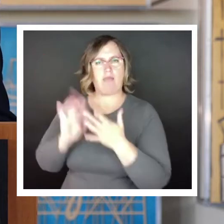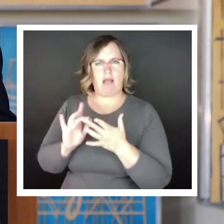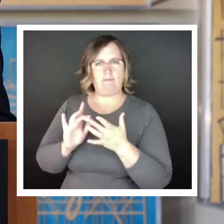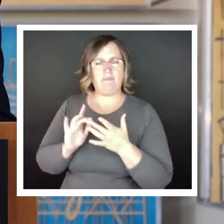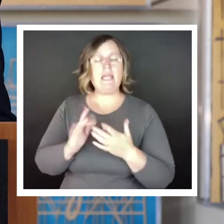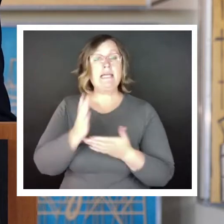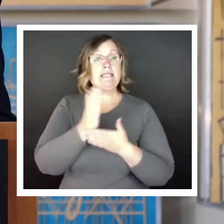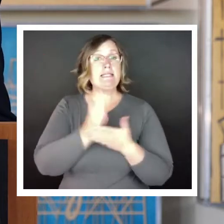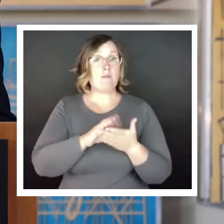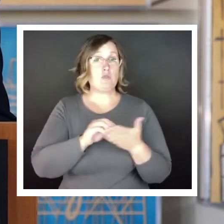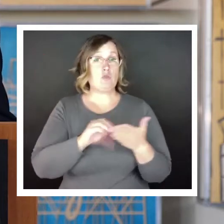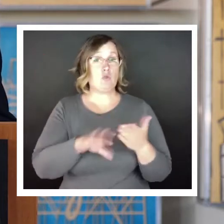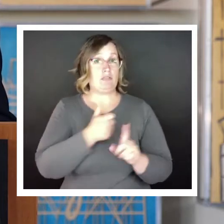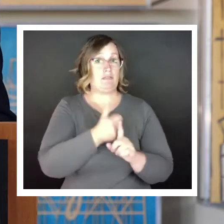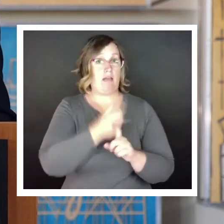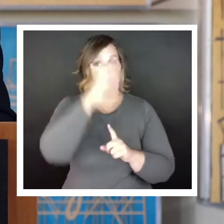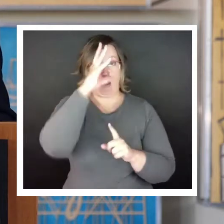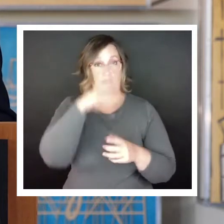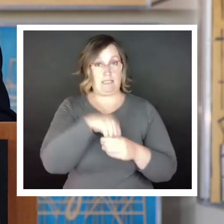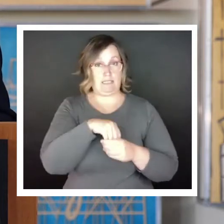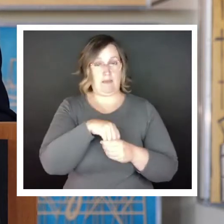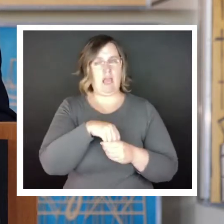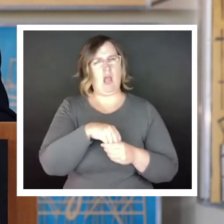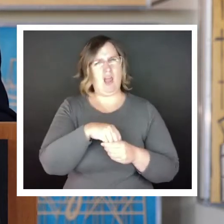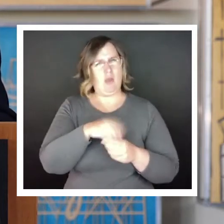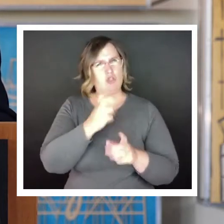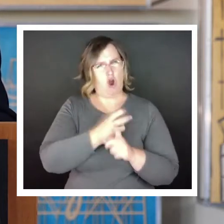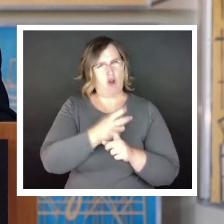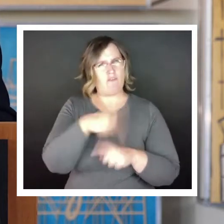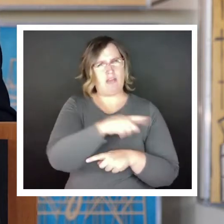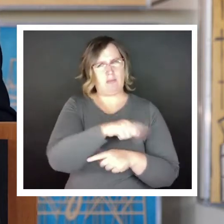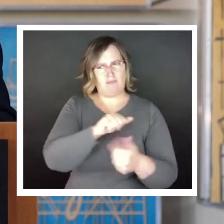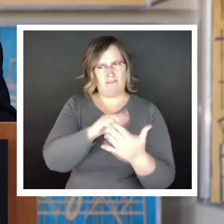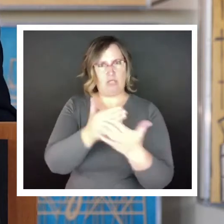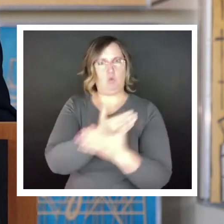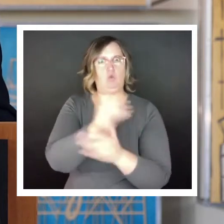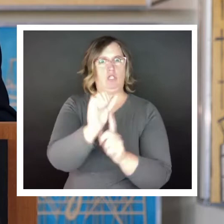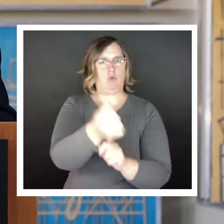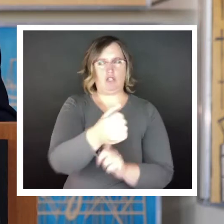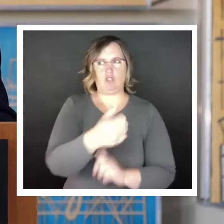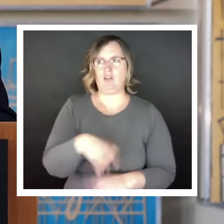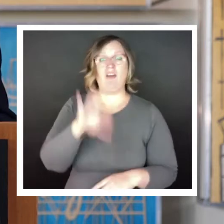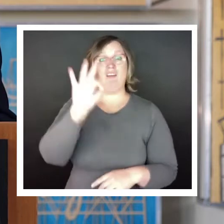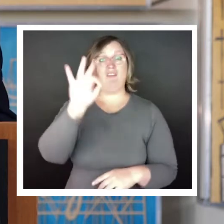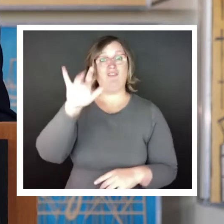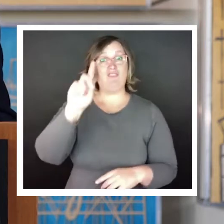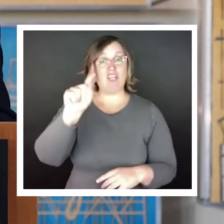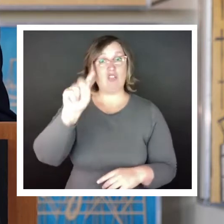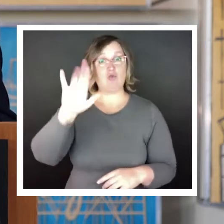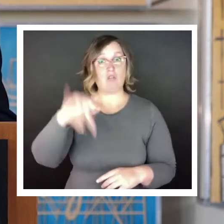to face new situations. Field trips were a nightmare. So I created a series of support books called